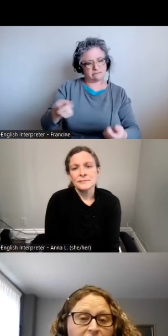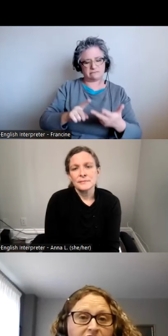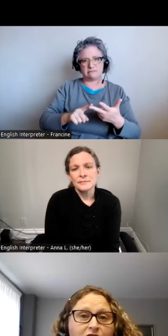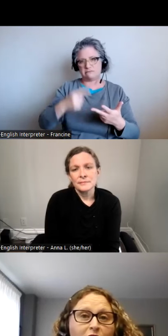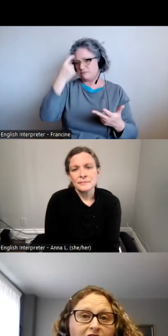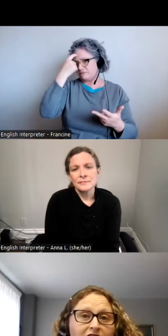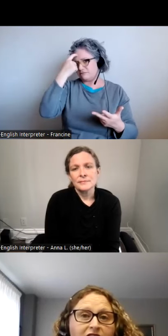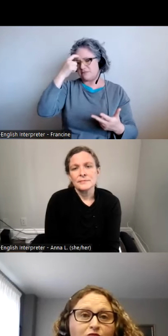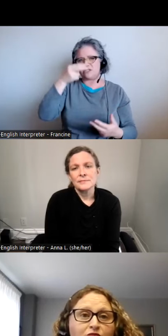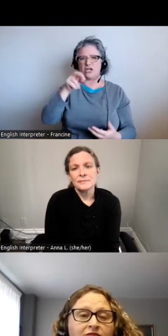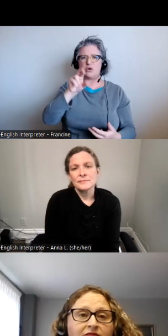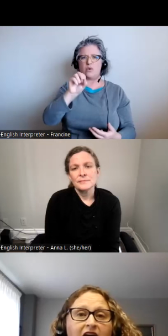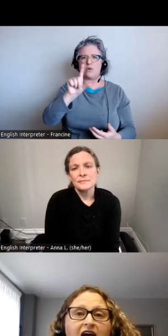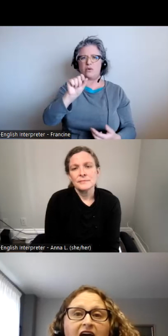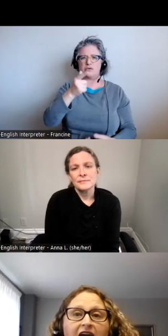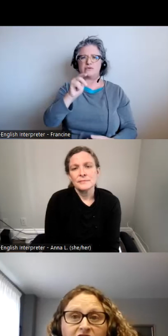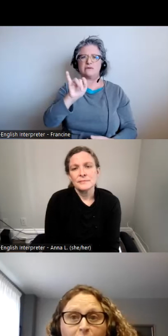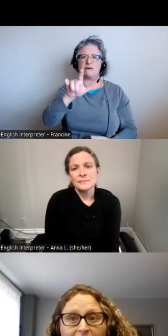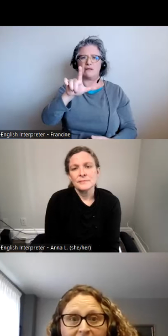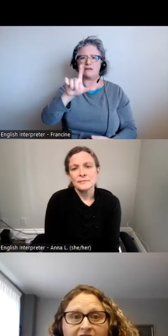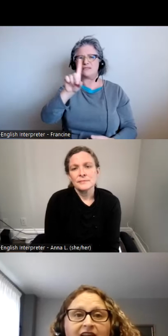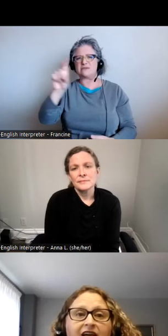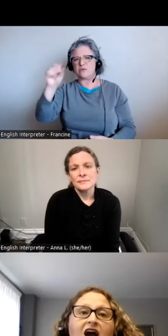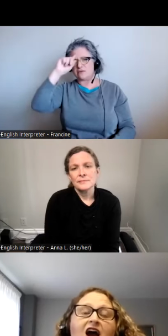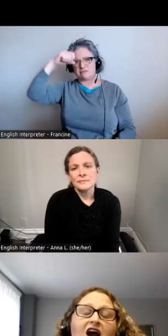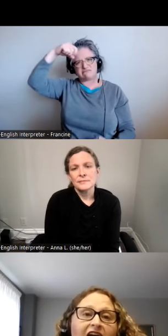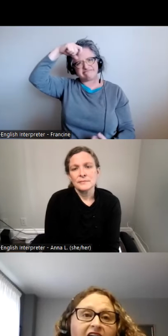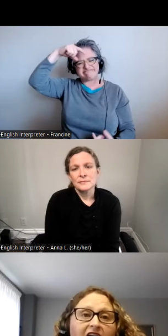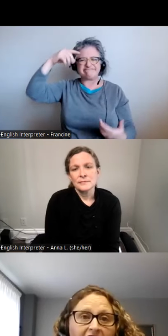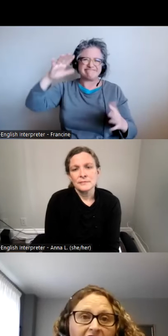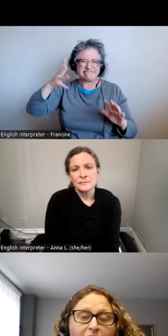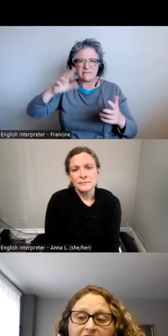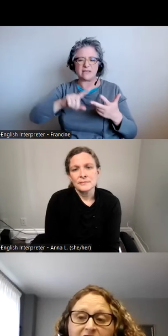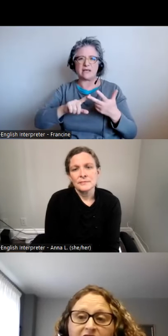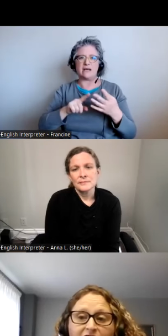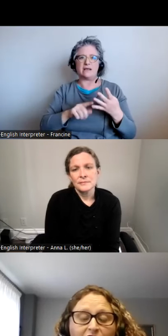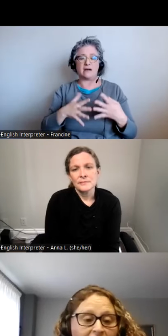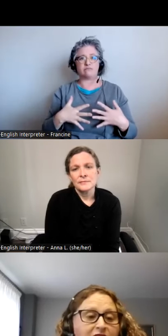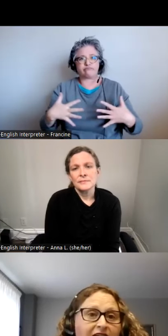We do know that children with pre existing health issues, such as asthma, cardiac, disease.